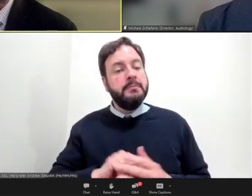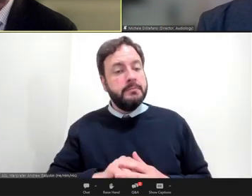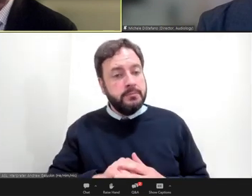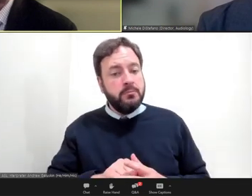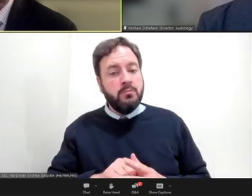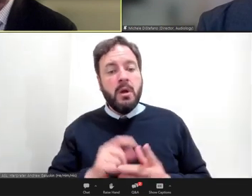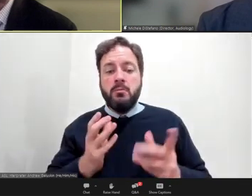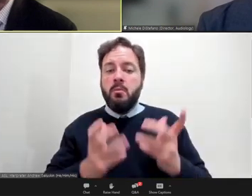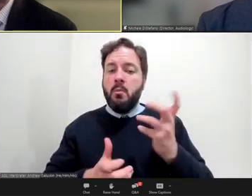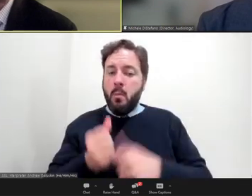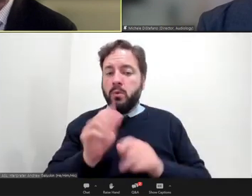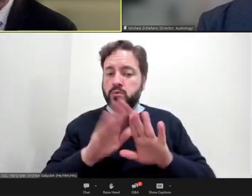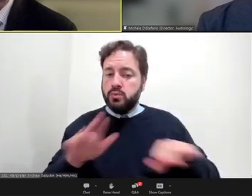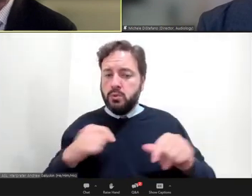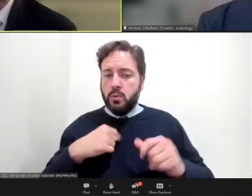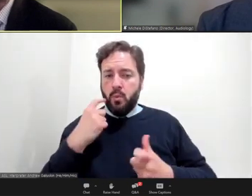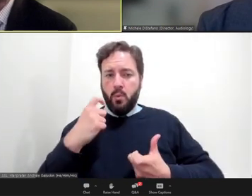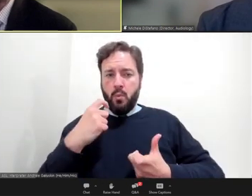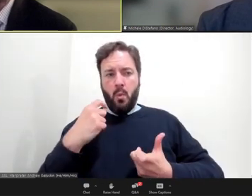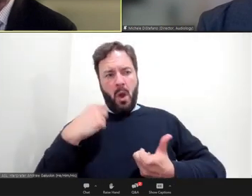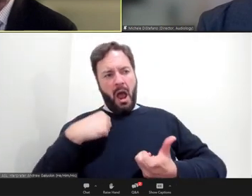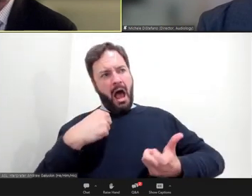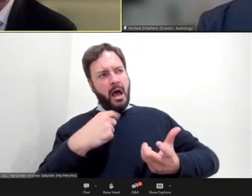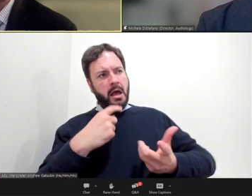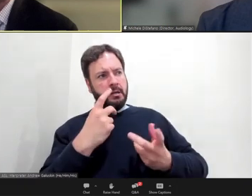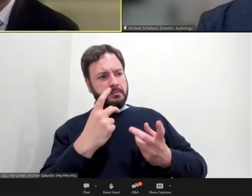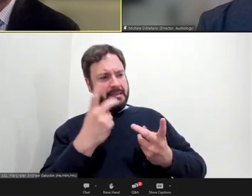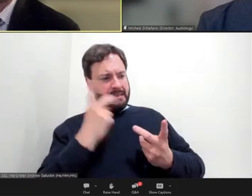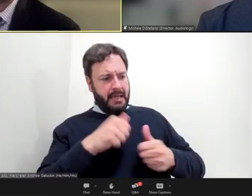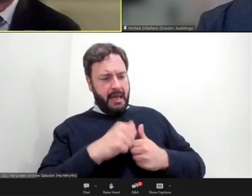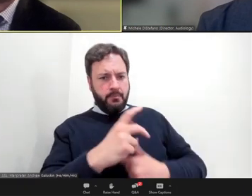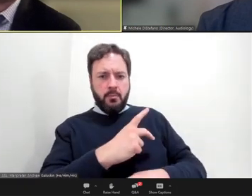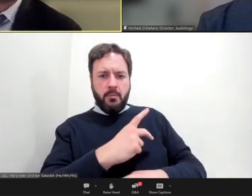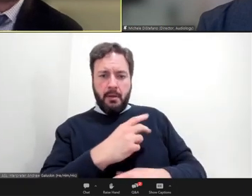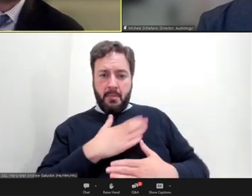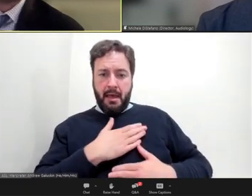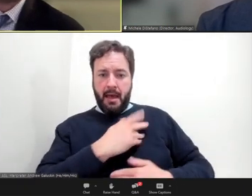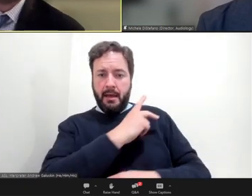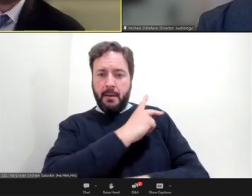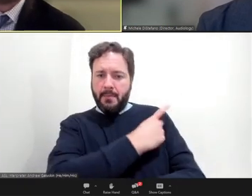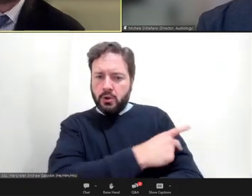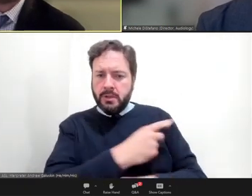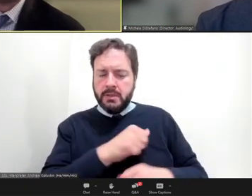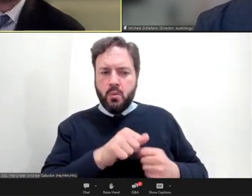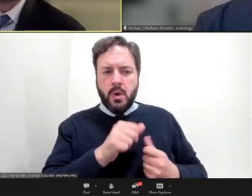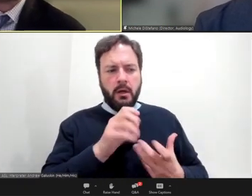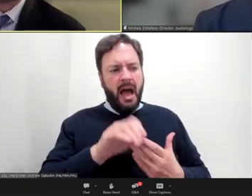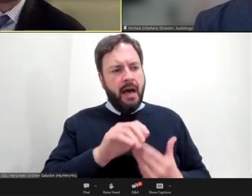children I see for hearing loss these days will get an MRI and will not need a CT scan as well.